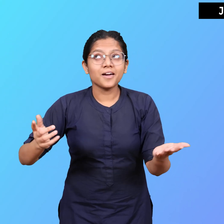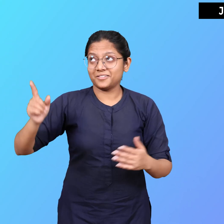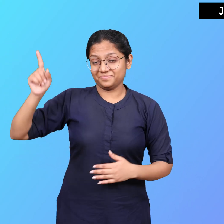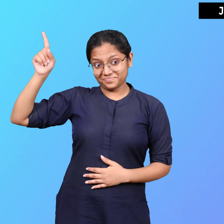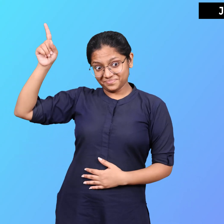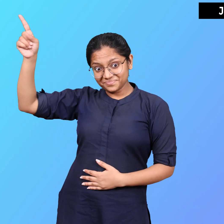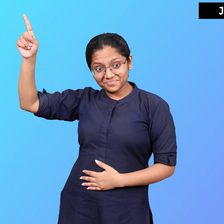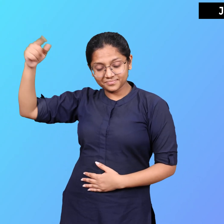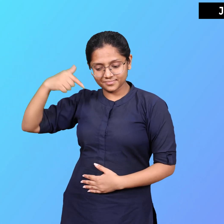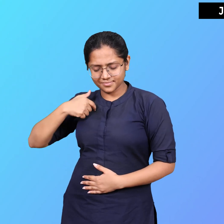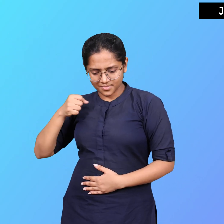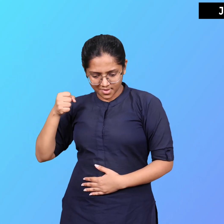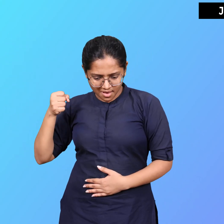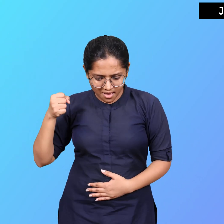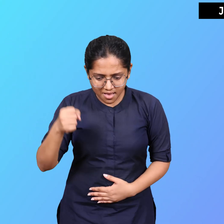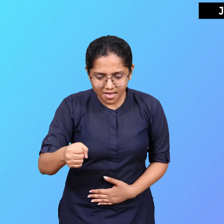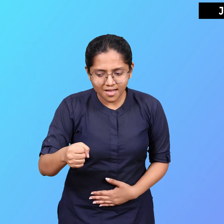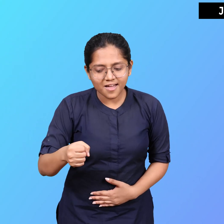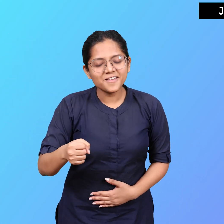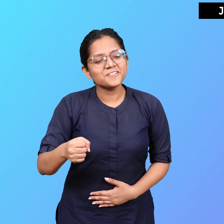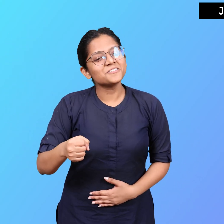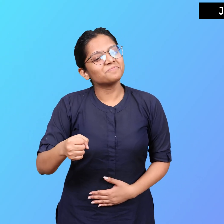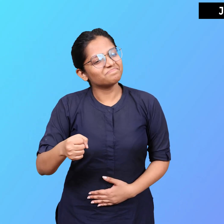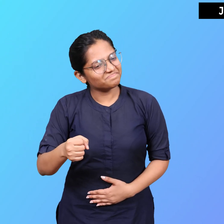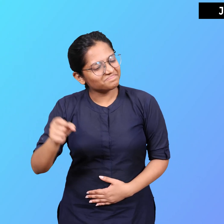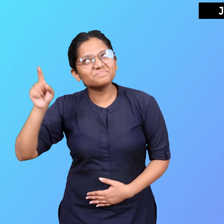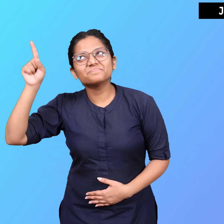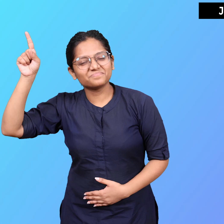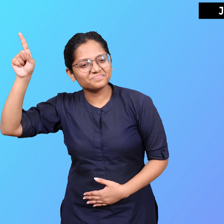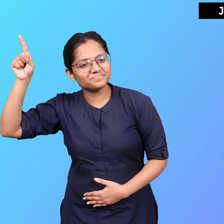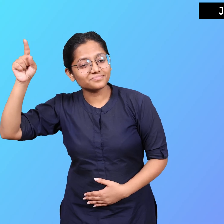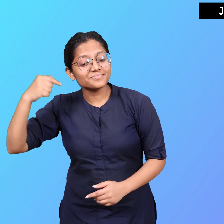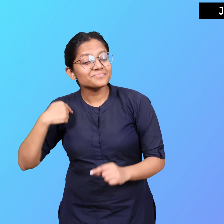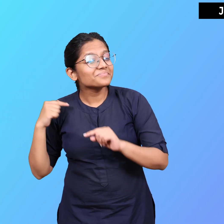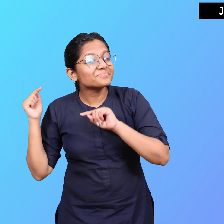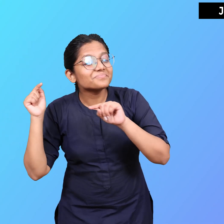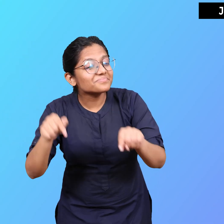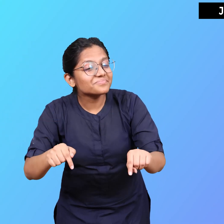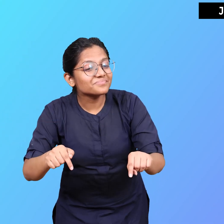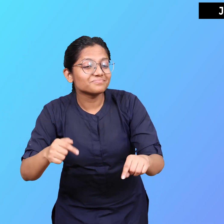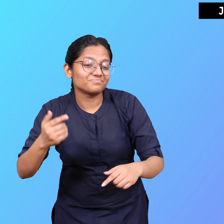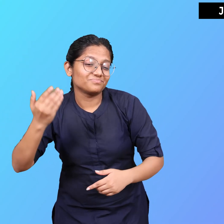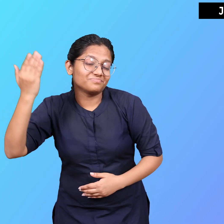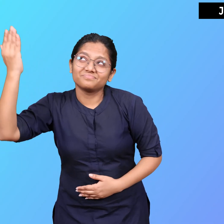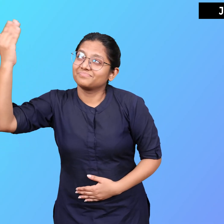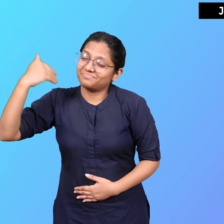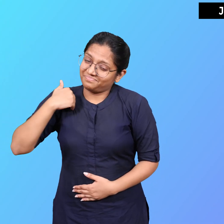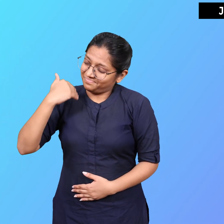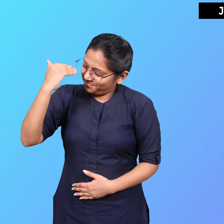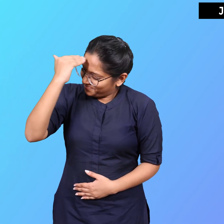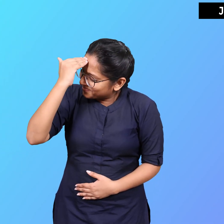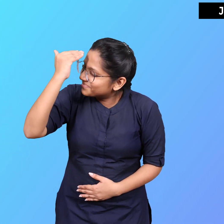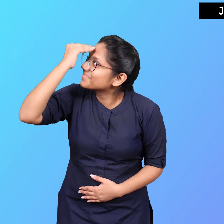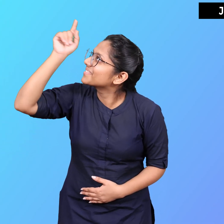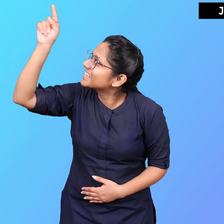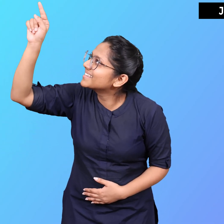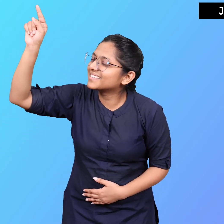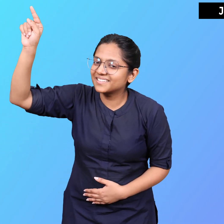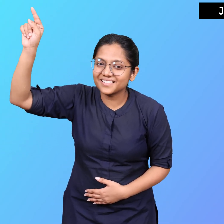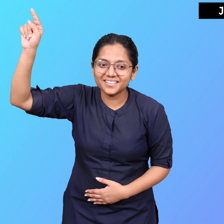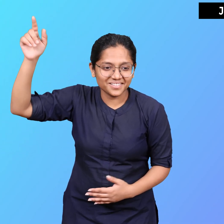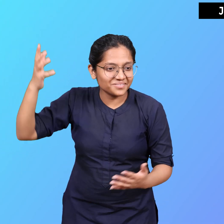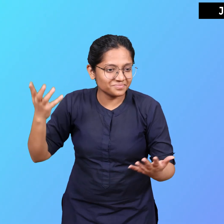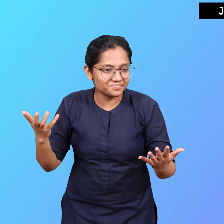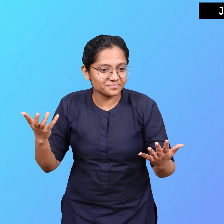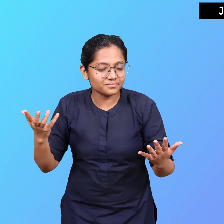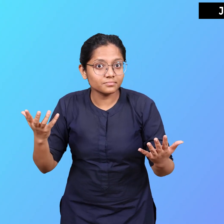I know him because I come from him. He is the one who sent me.”